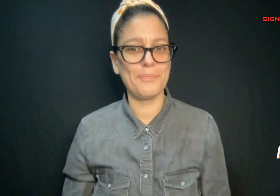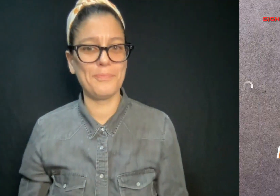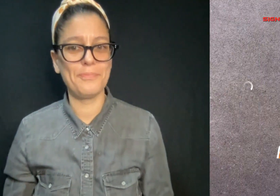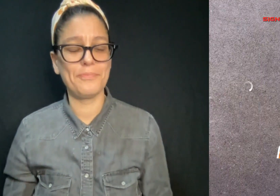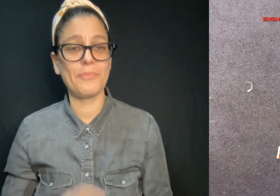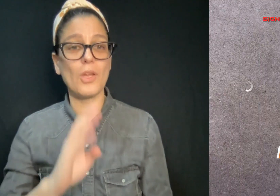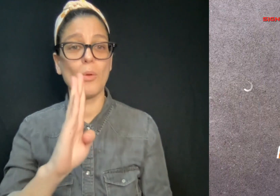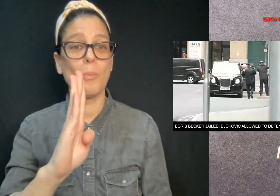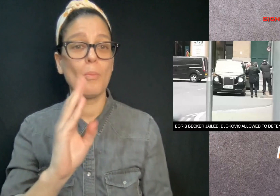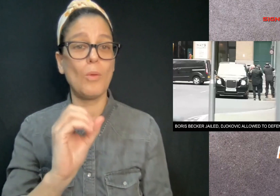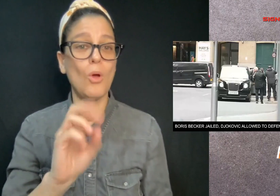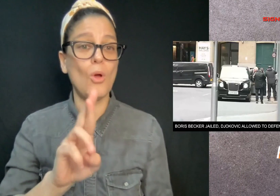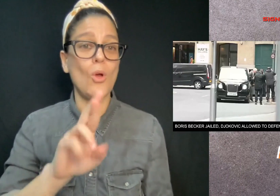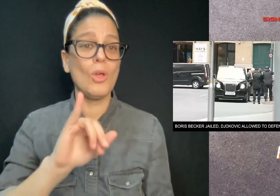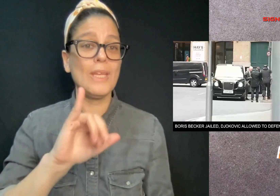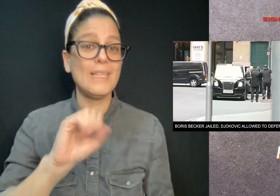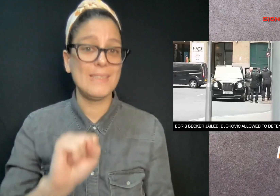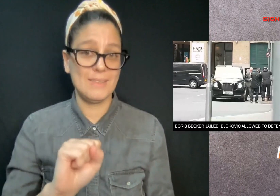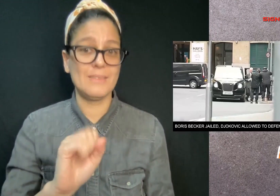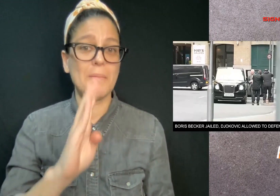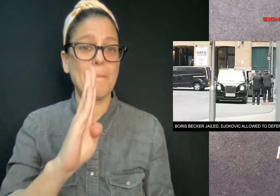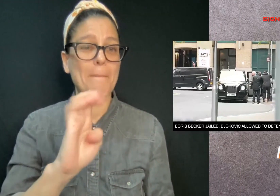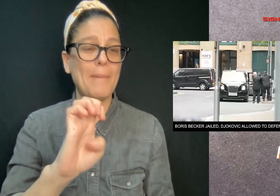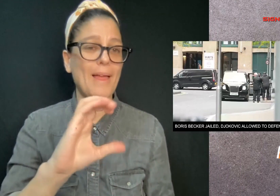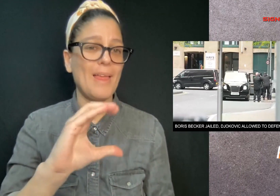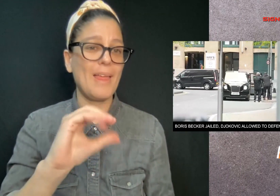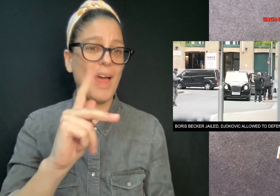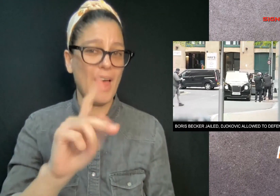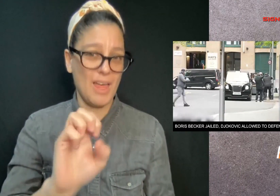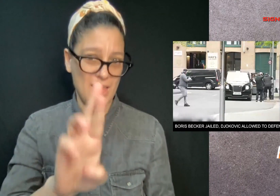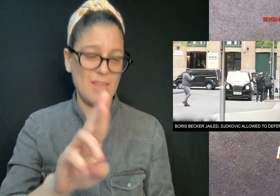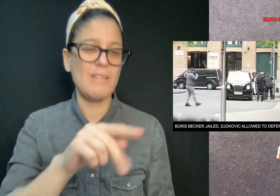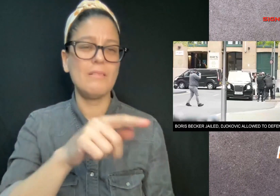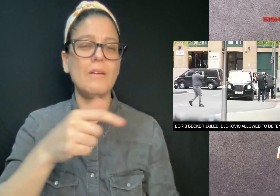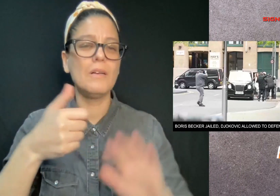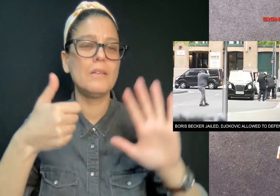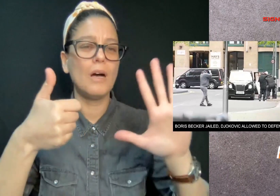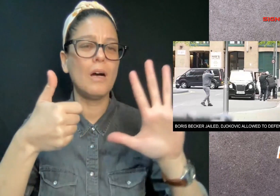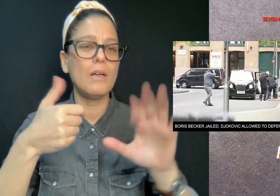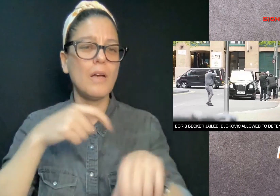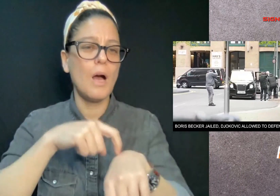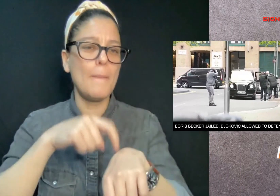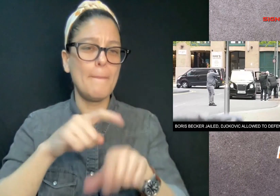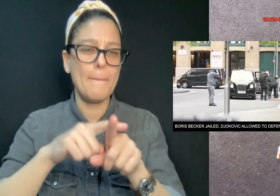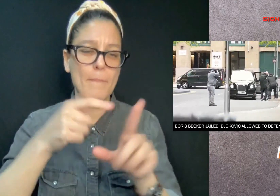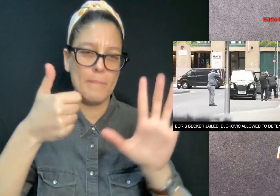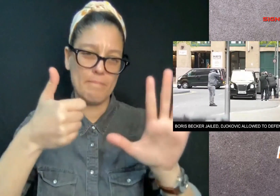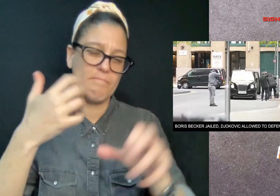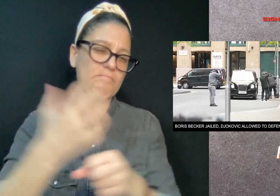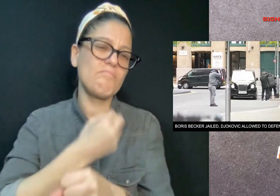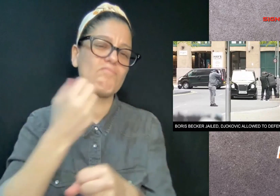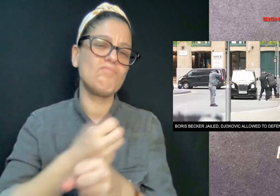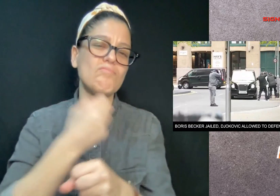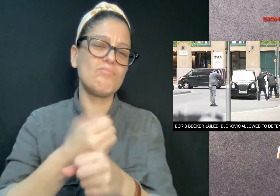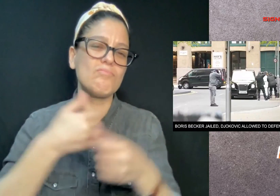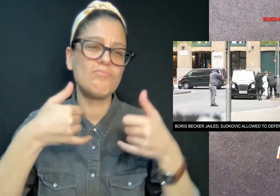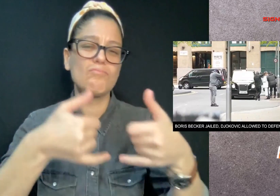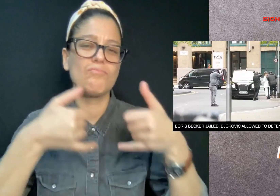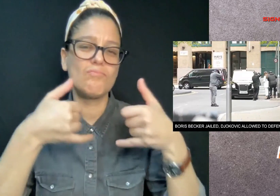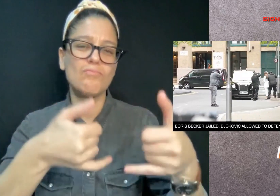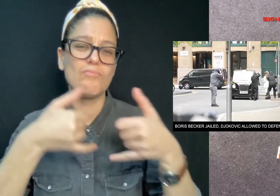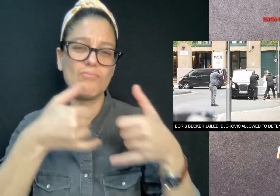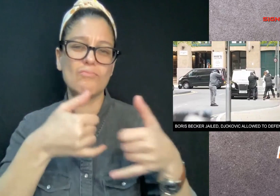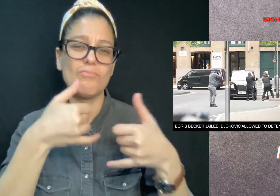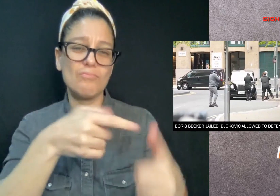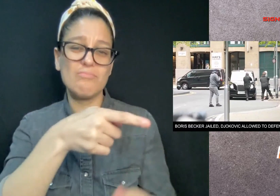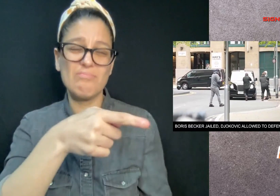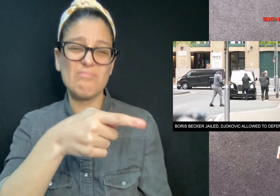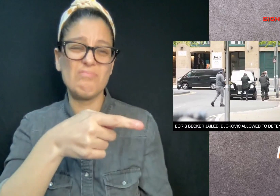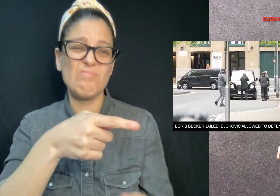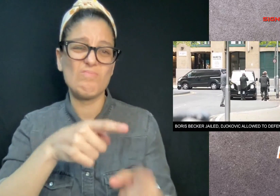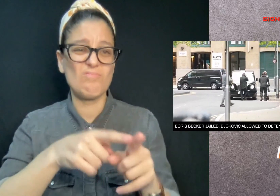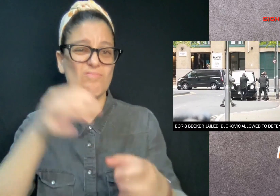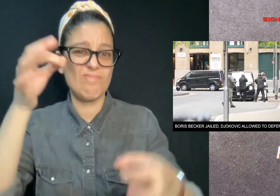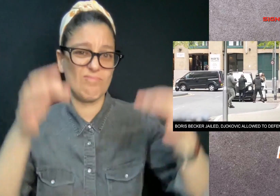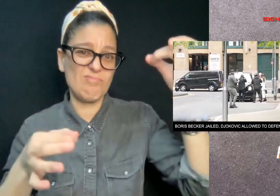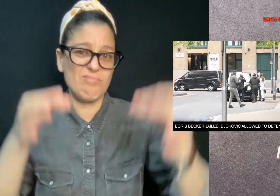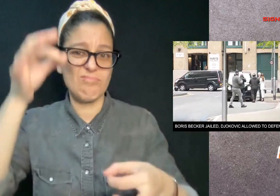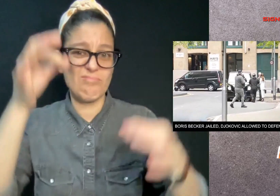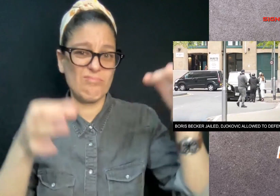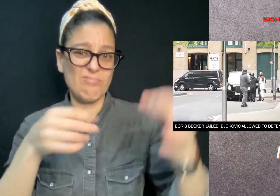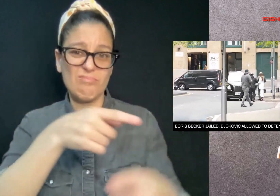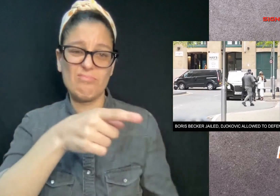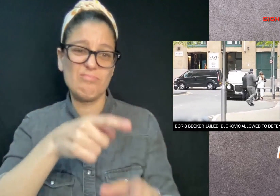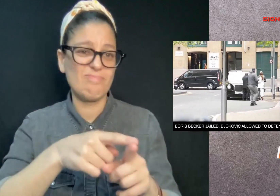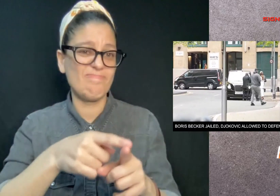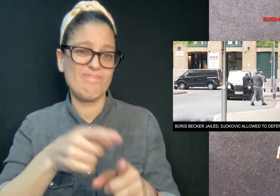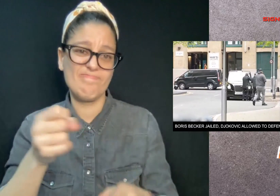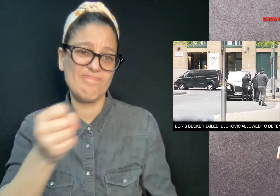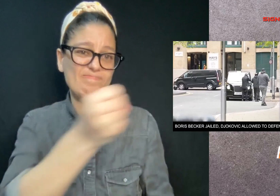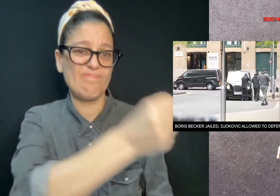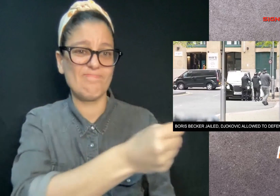sports news six-time grand slam champion Boris Becker